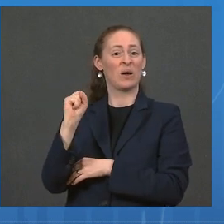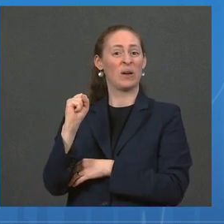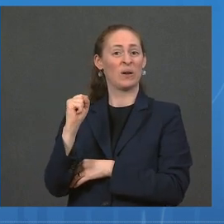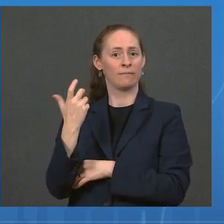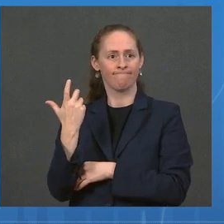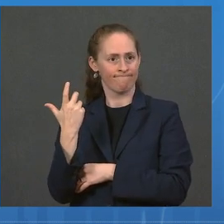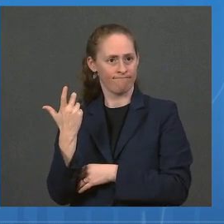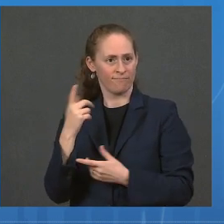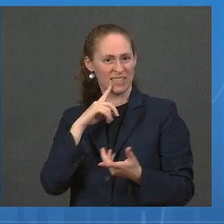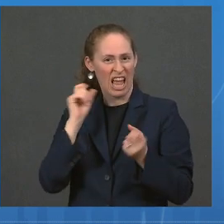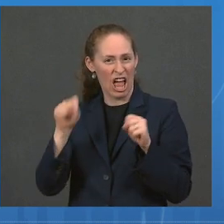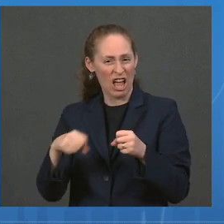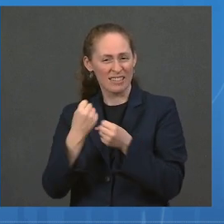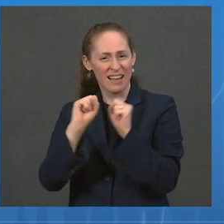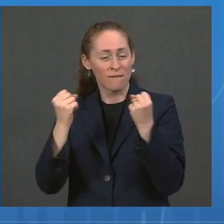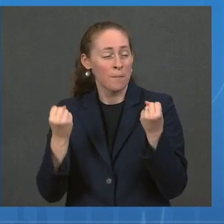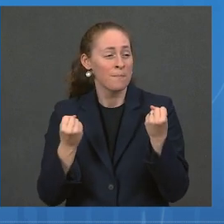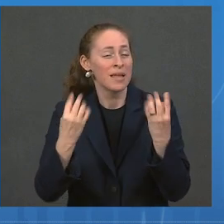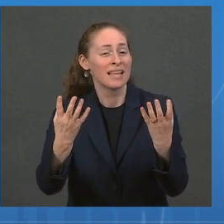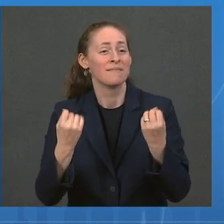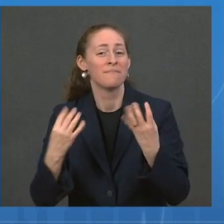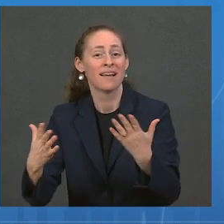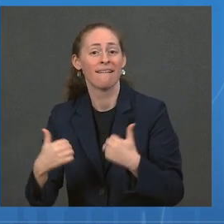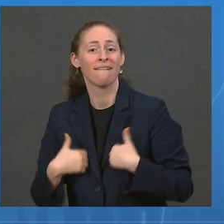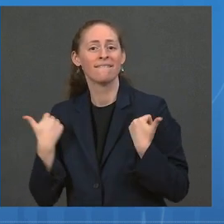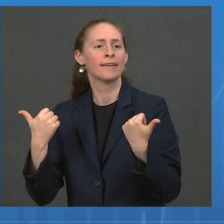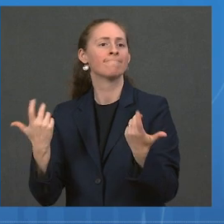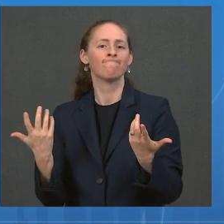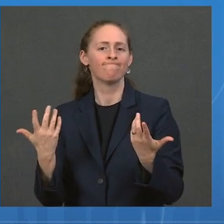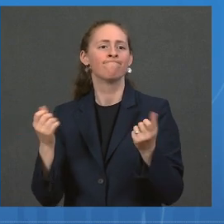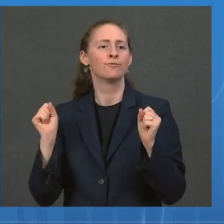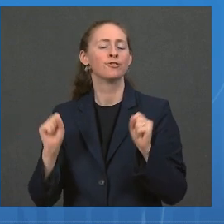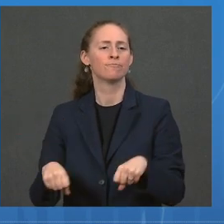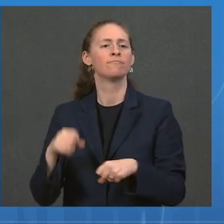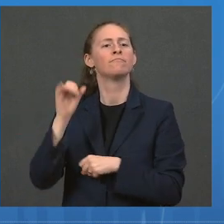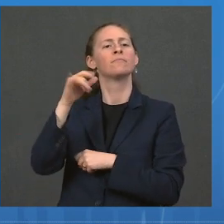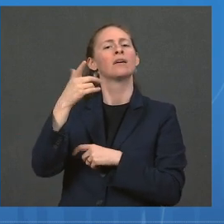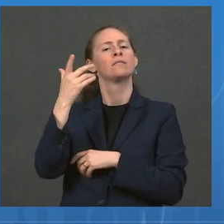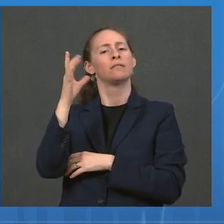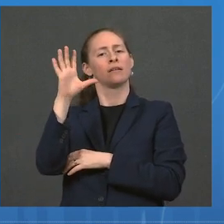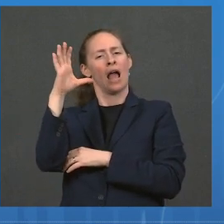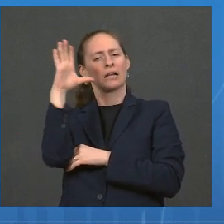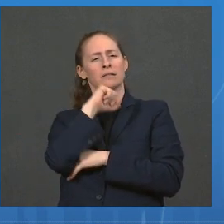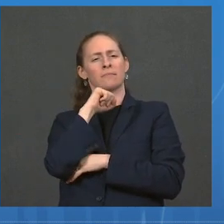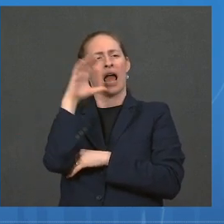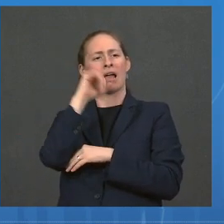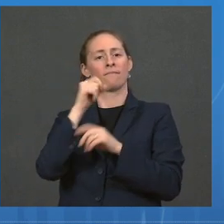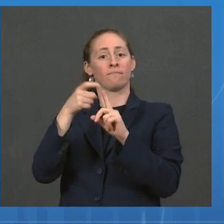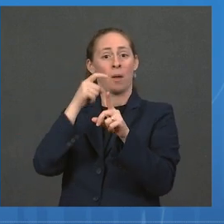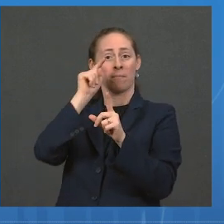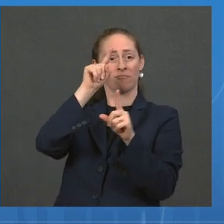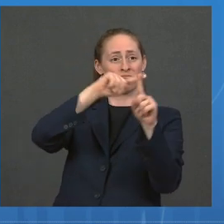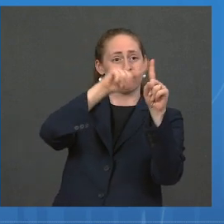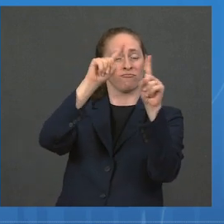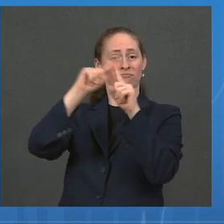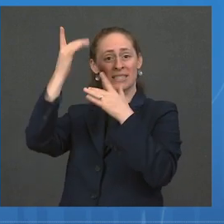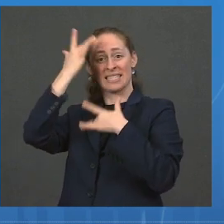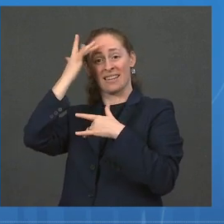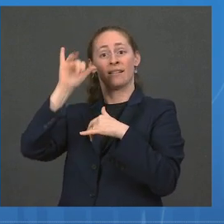If you look at the estimated annual deaths globally for diseases that are vaccine-preventable,